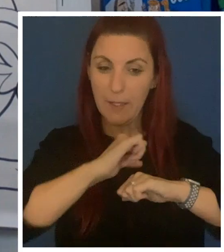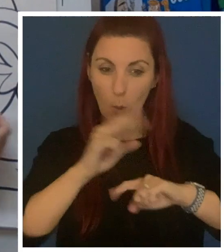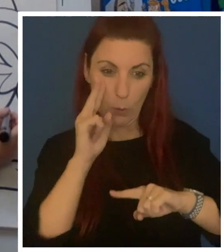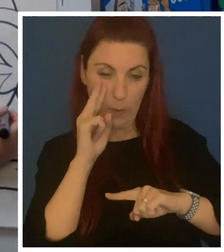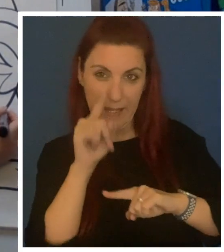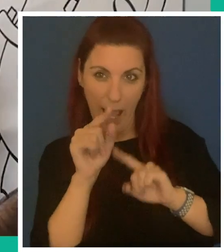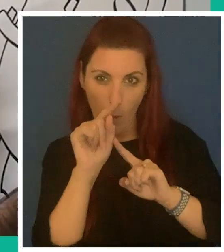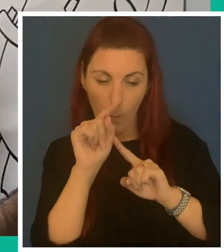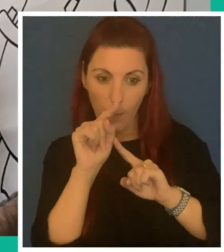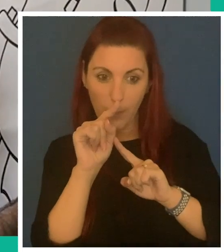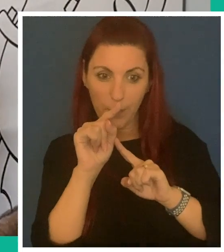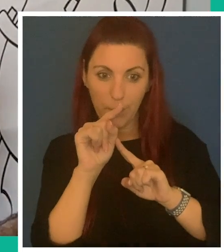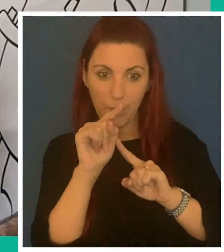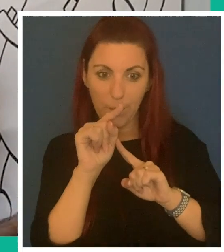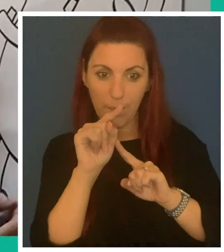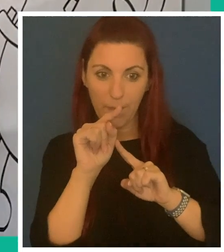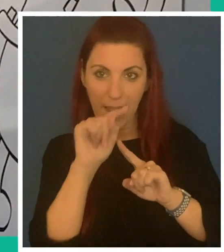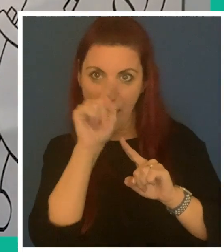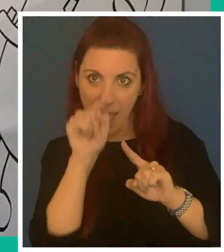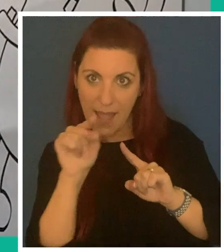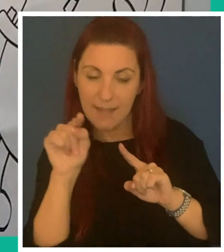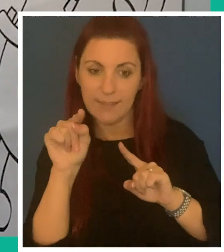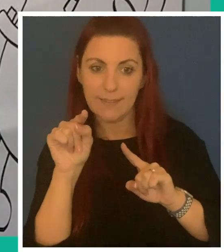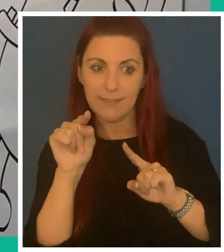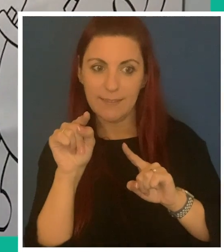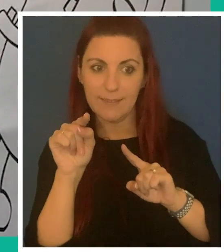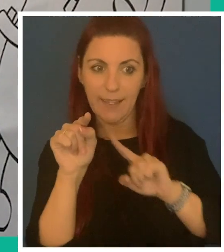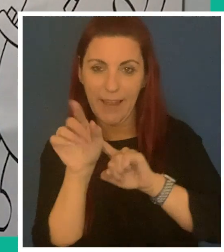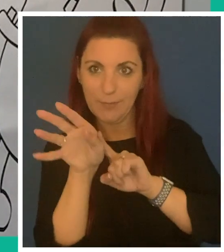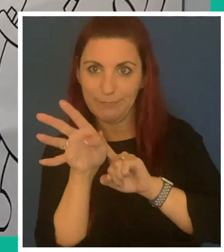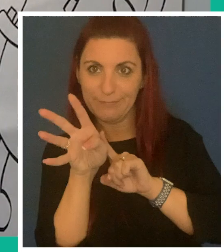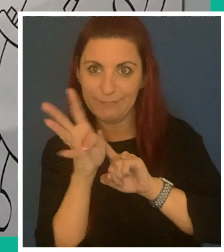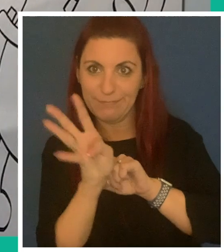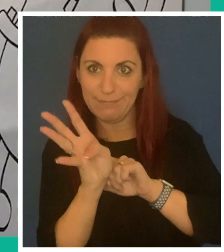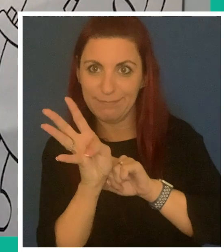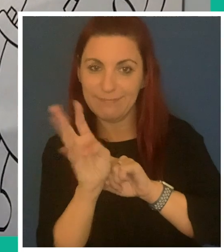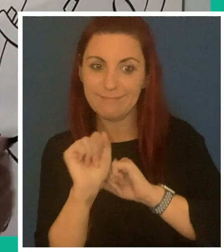shape like this, little S like that and then right beside it another little S shape like